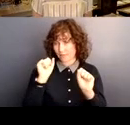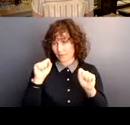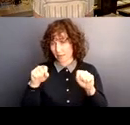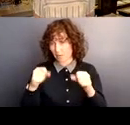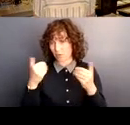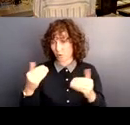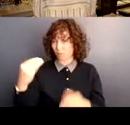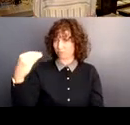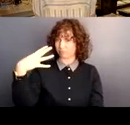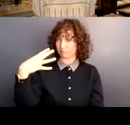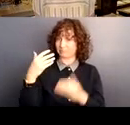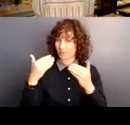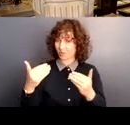turn on your camera and say, hello.